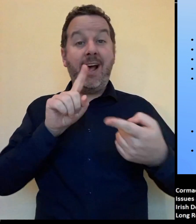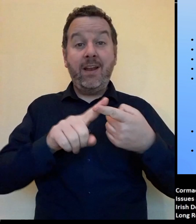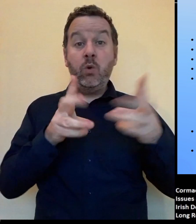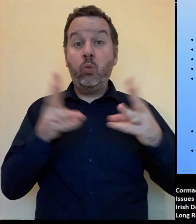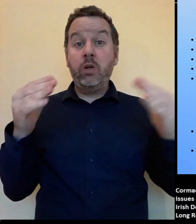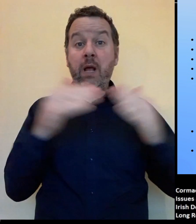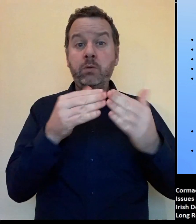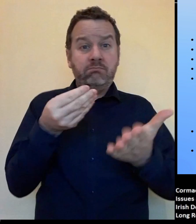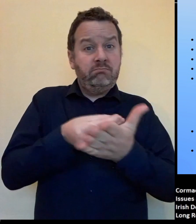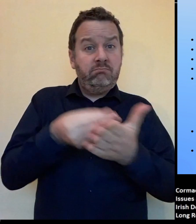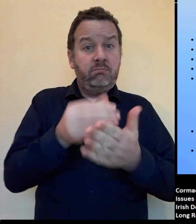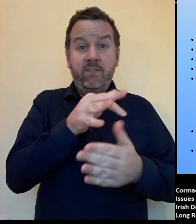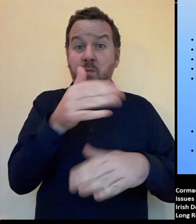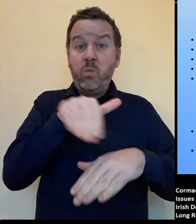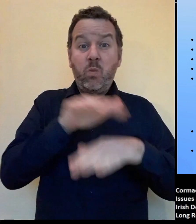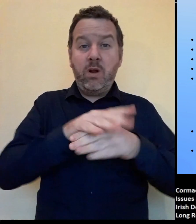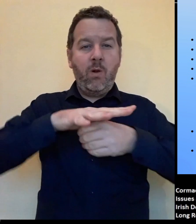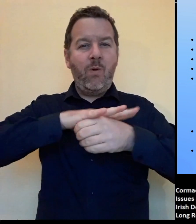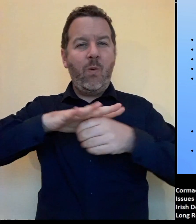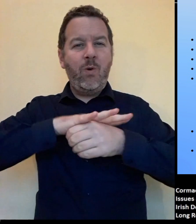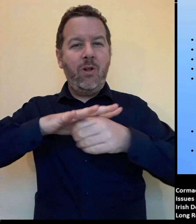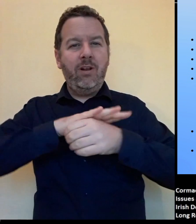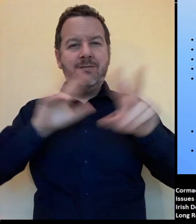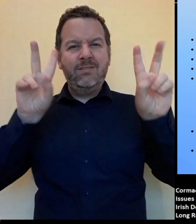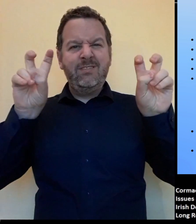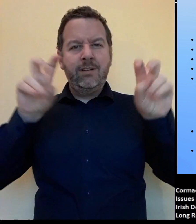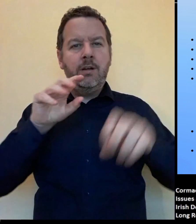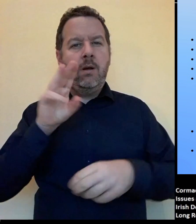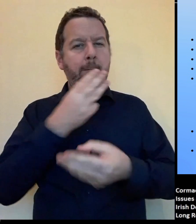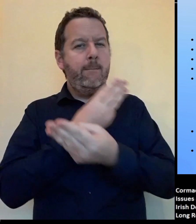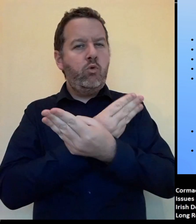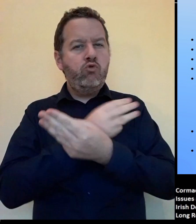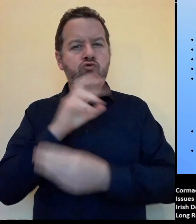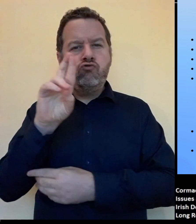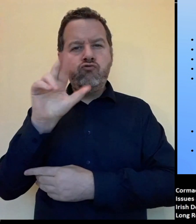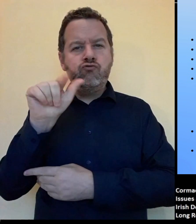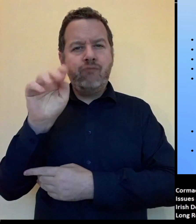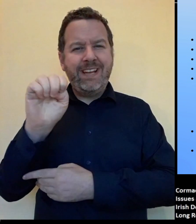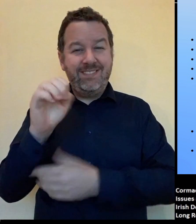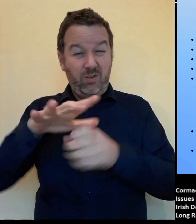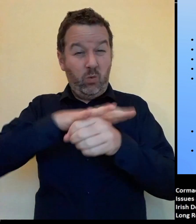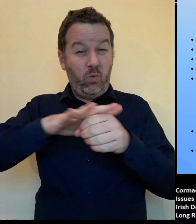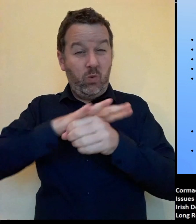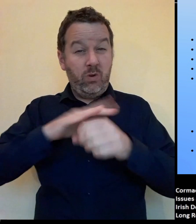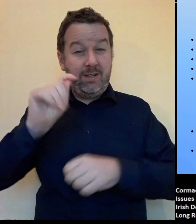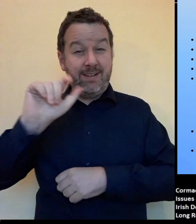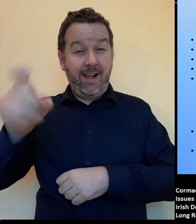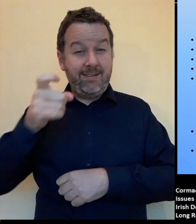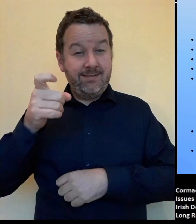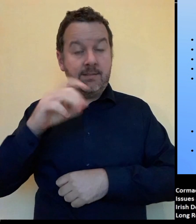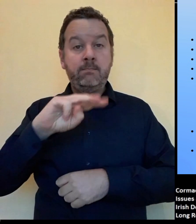The workhouses were funded by a public local tax - the poor rate,